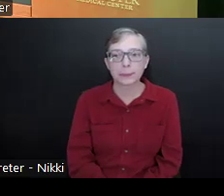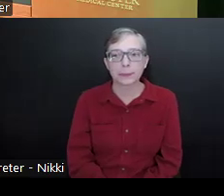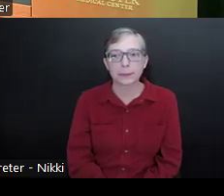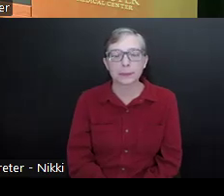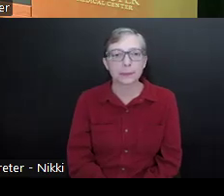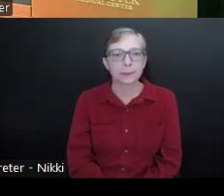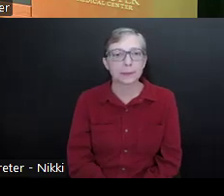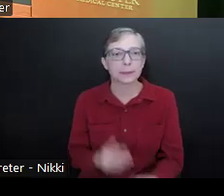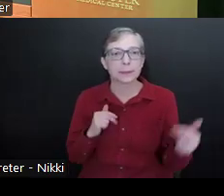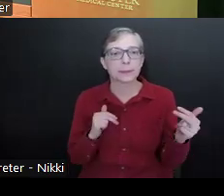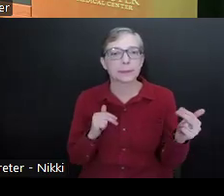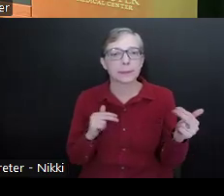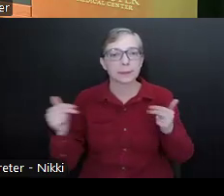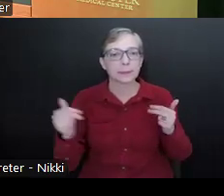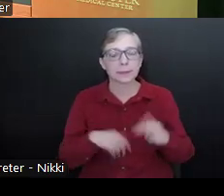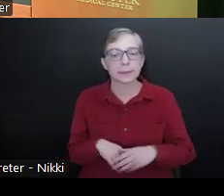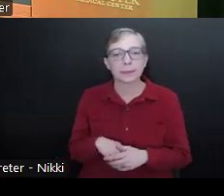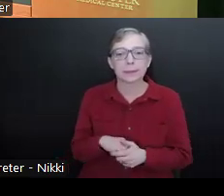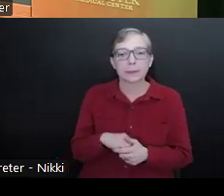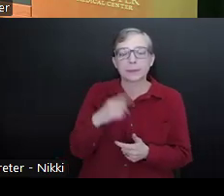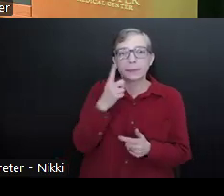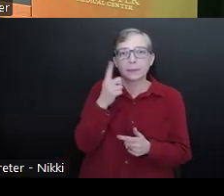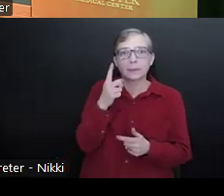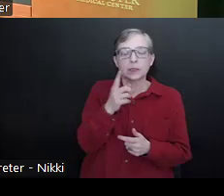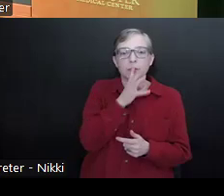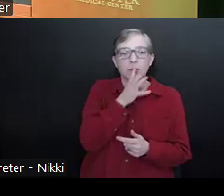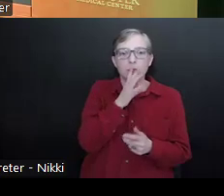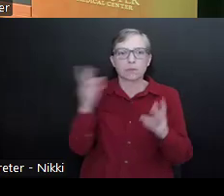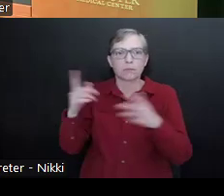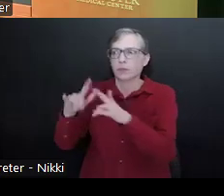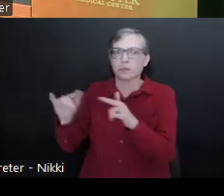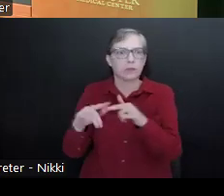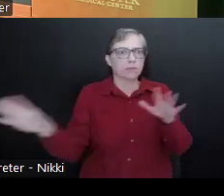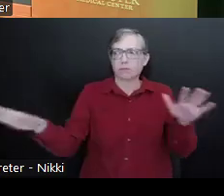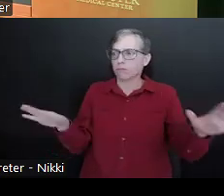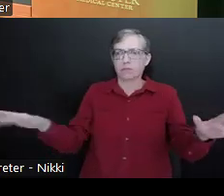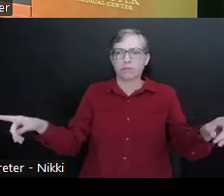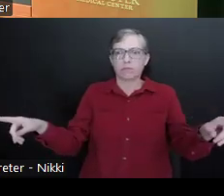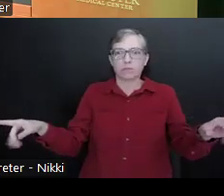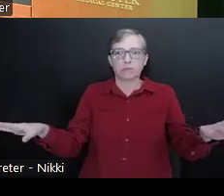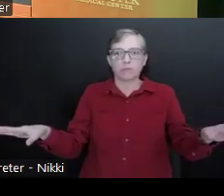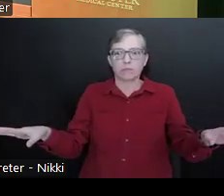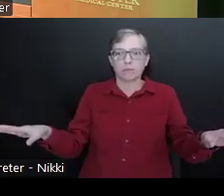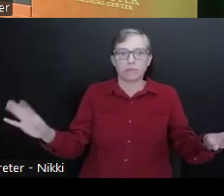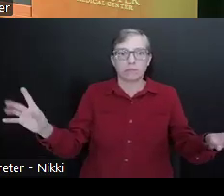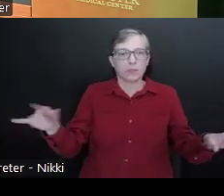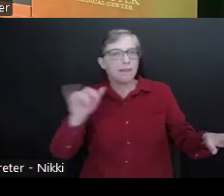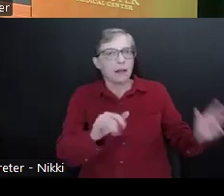this is Oh I'm sorry that was incredible um Oh I'm sorry oh please no go ahead go